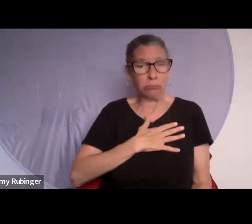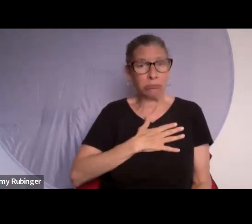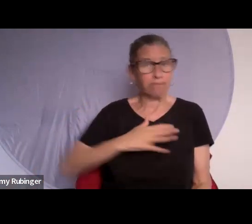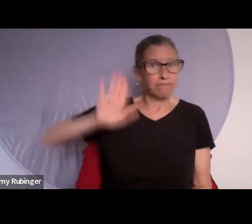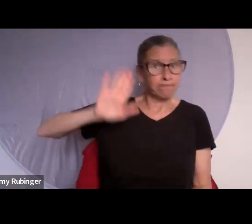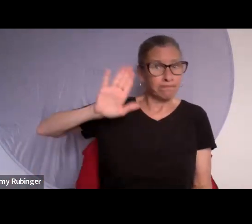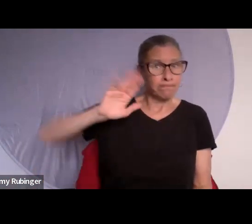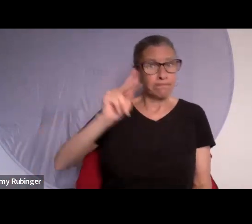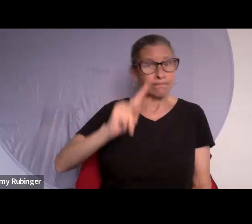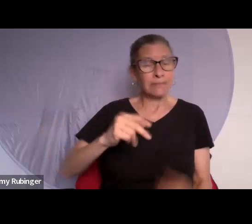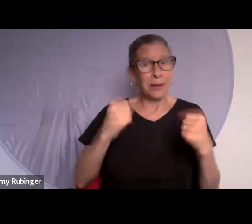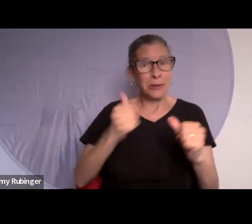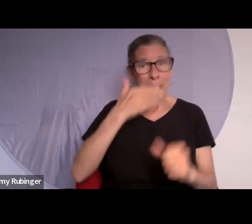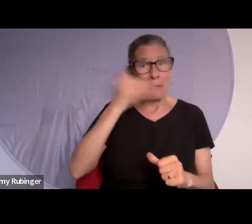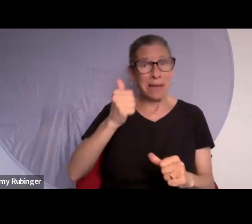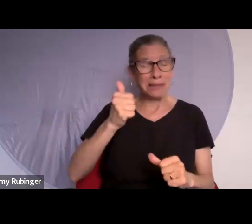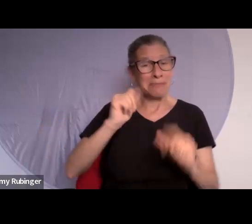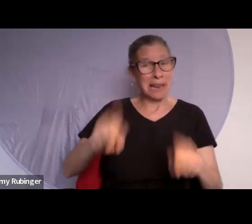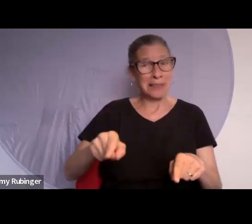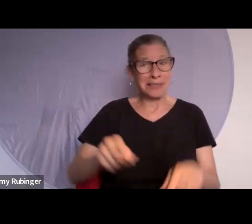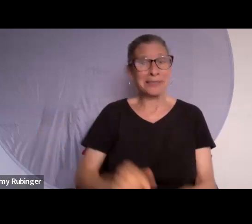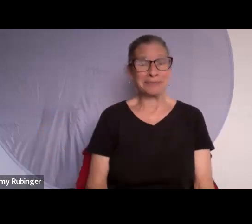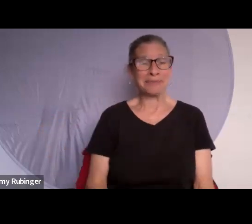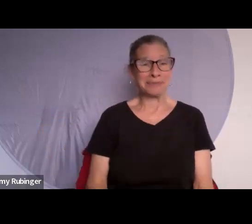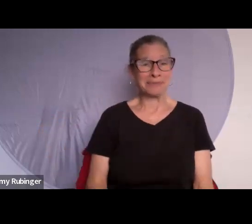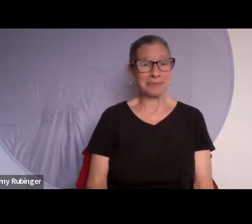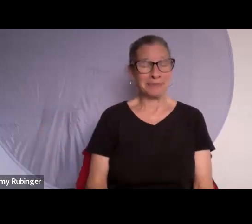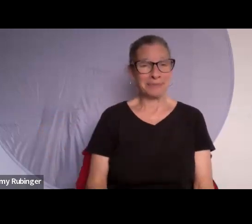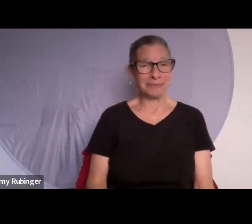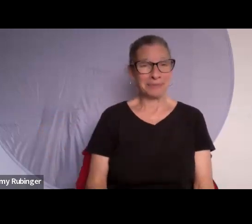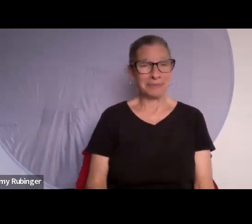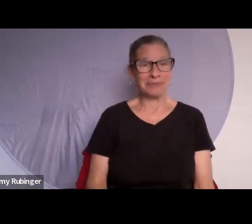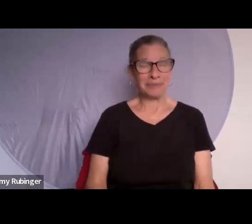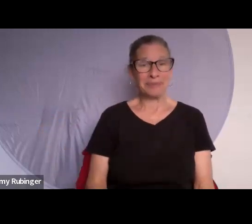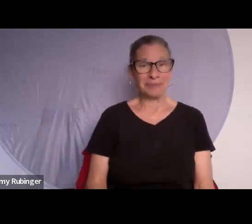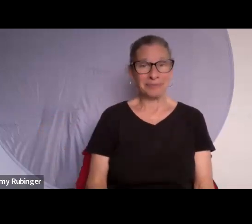And I'll do my best to, to, to answer your question. I mean,